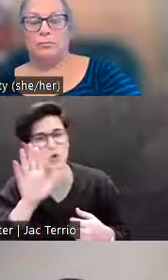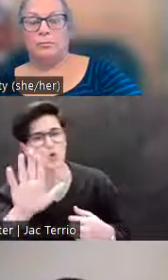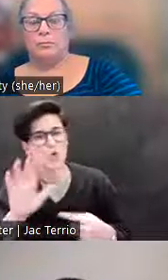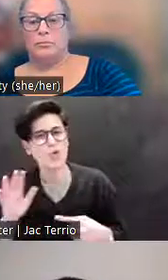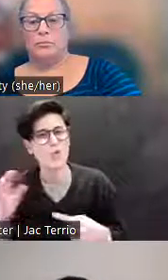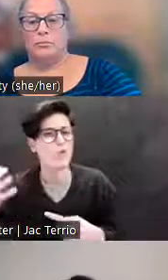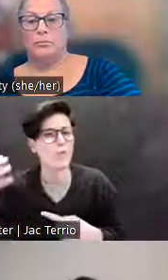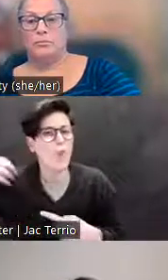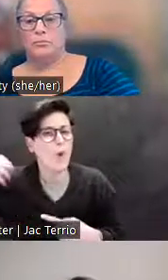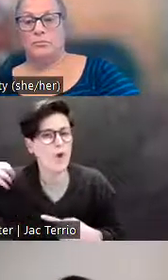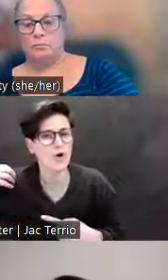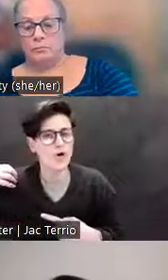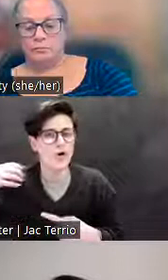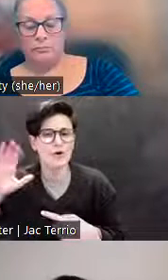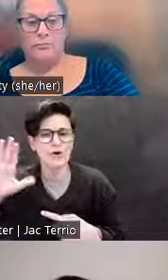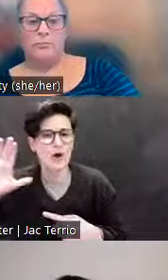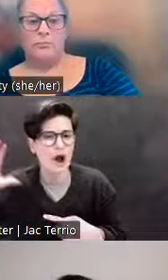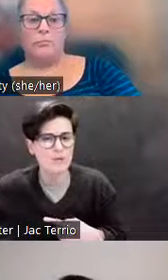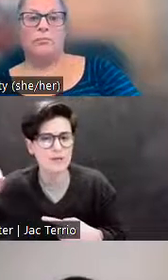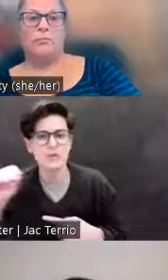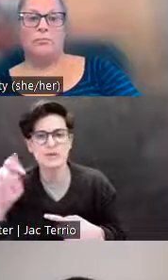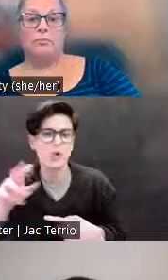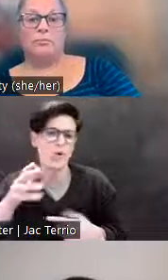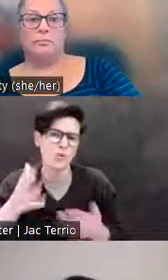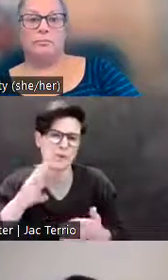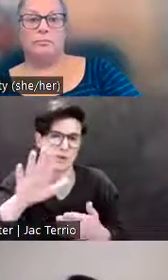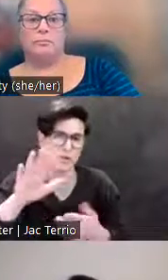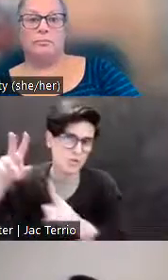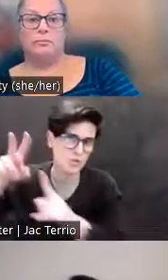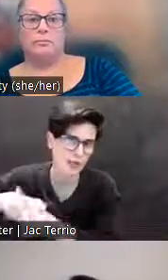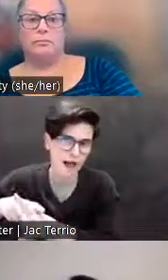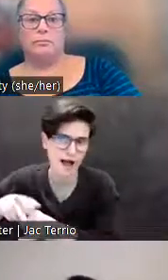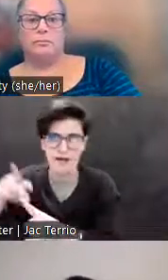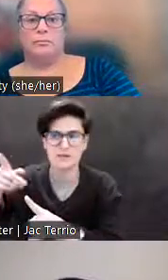applicant your perspective employer says no and says i'm sorry.